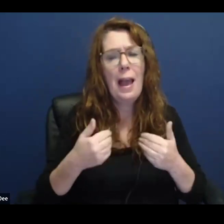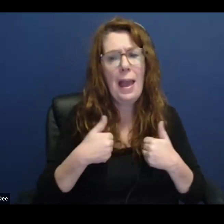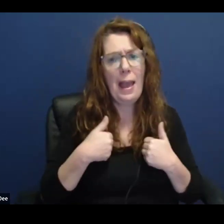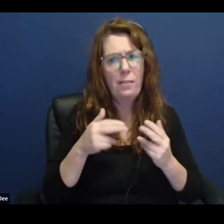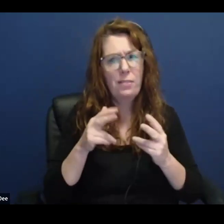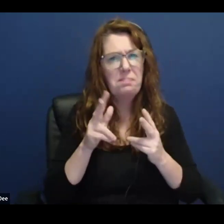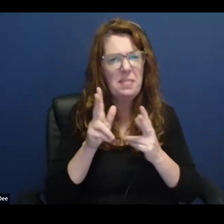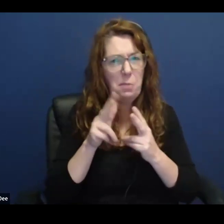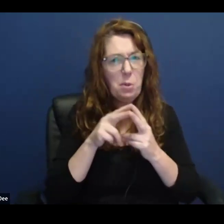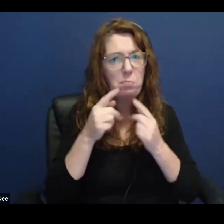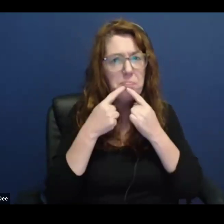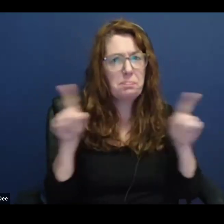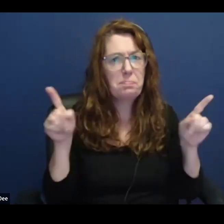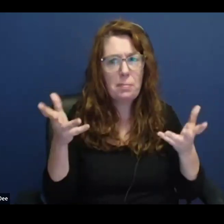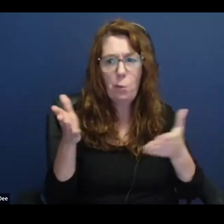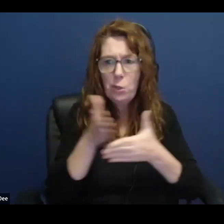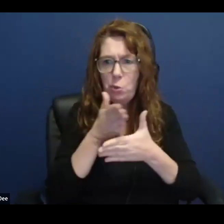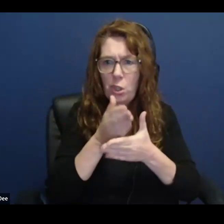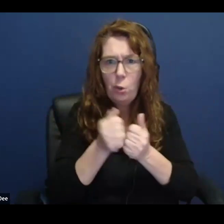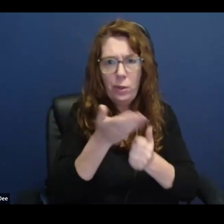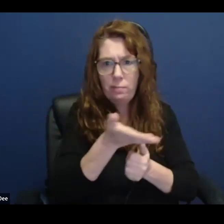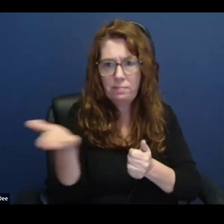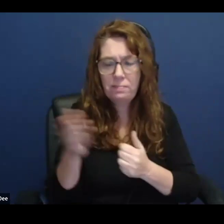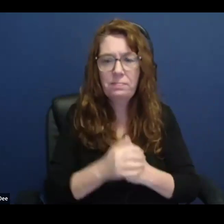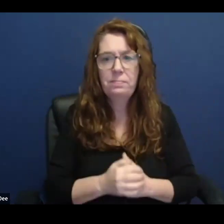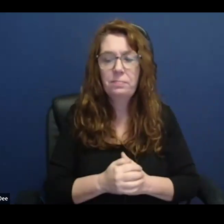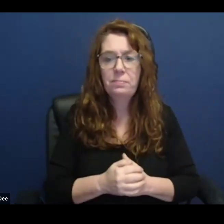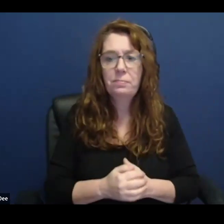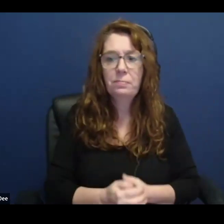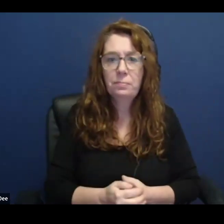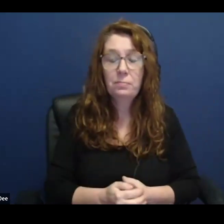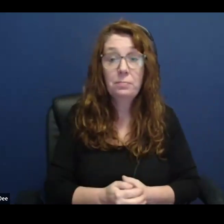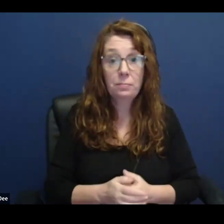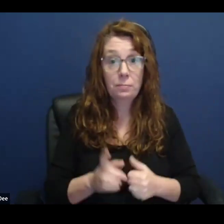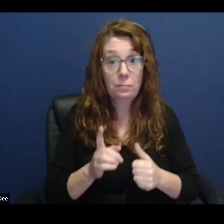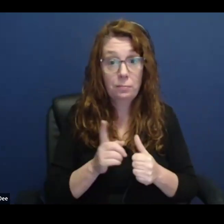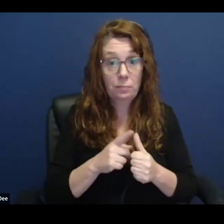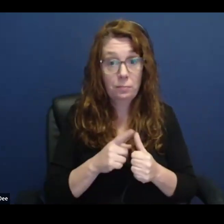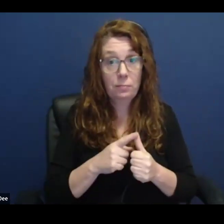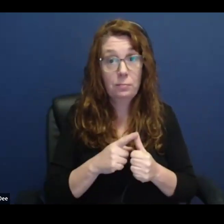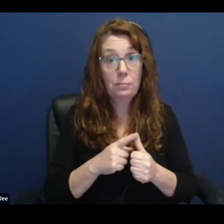I wanted to share with this broader audience. First of all, I see there's a hand raised,